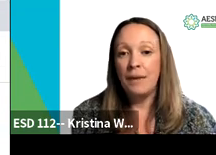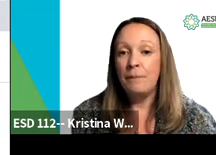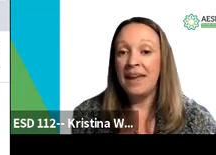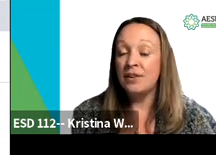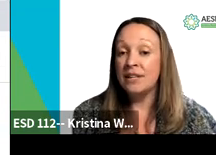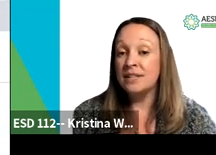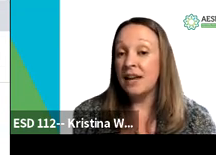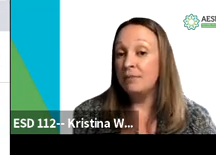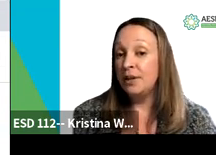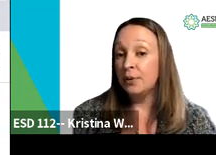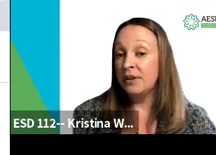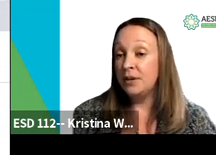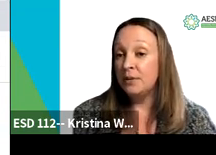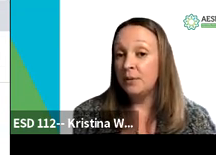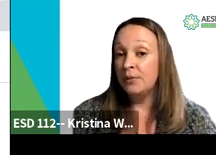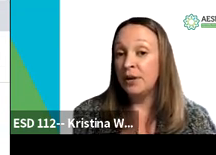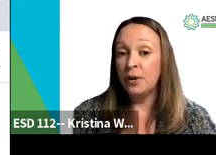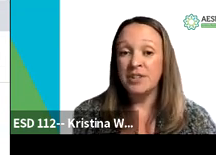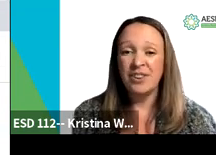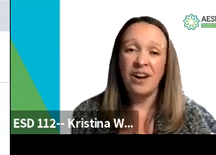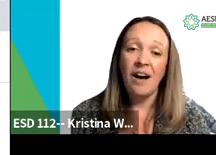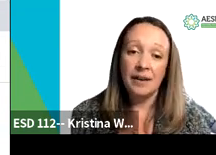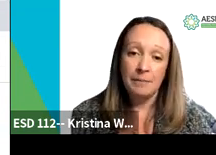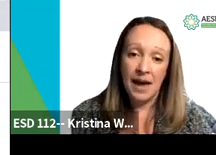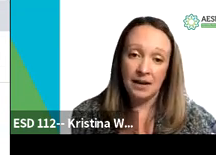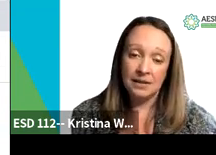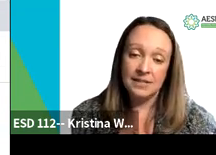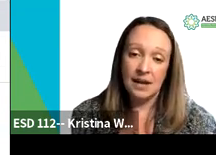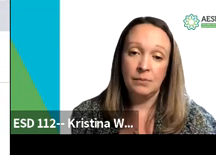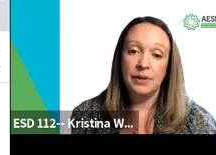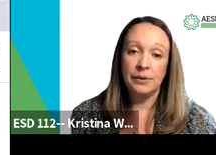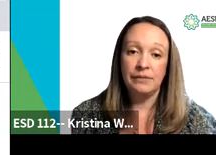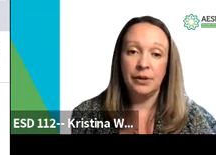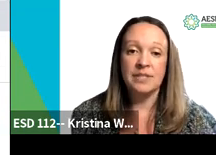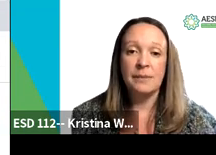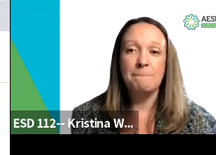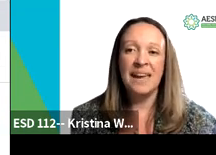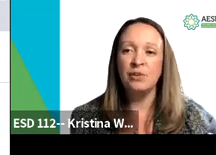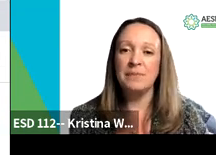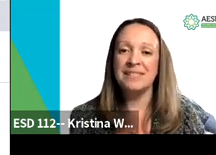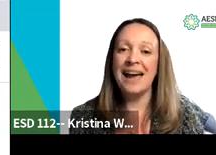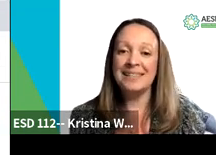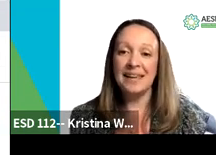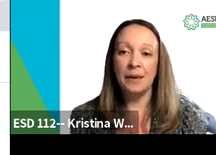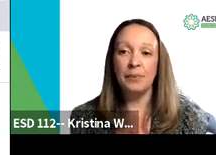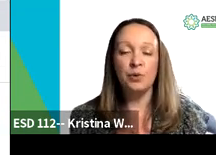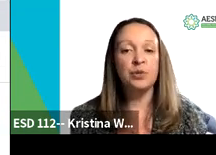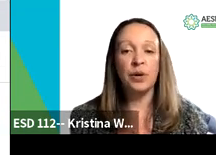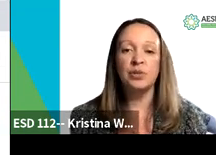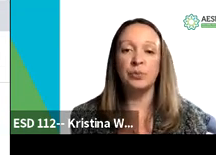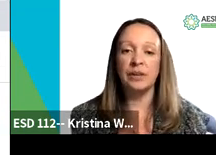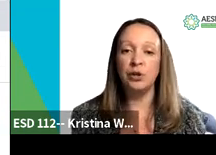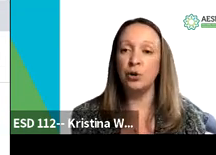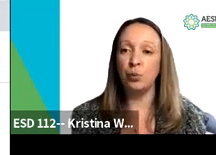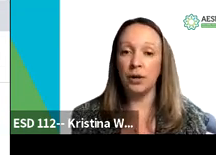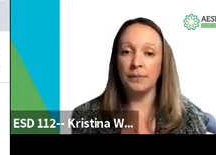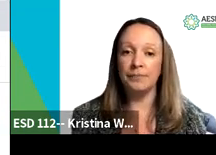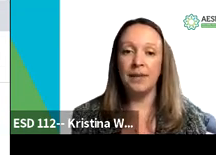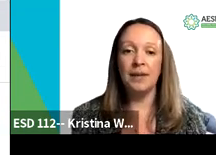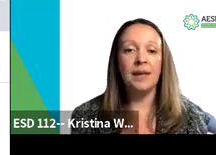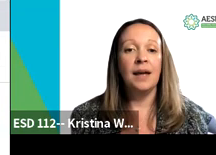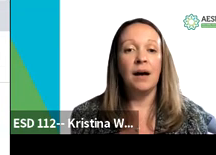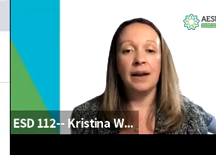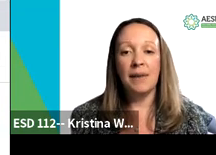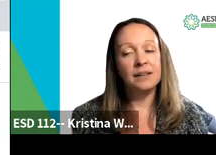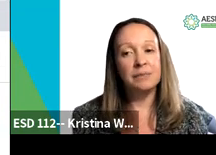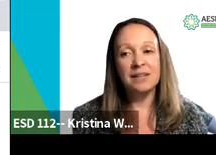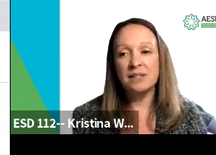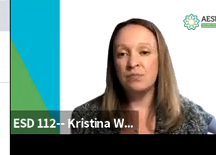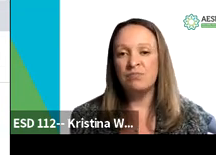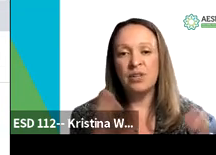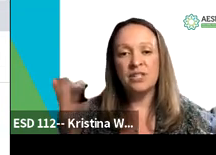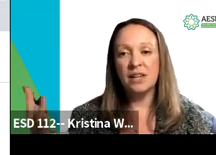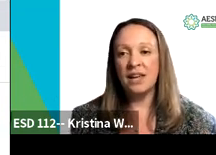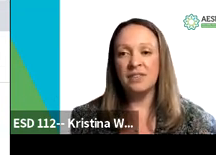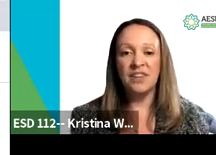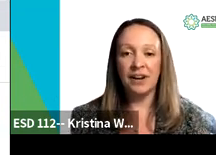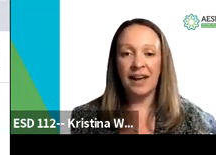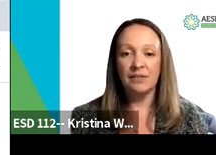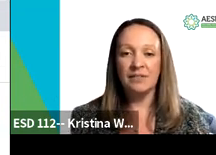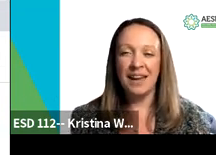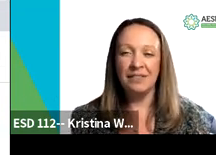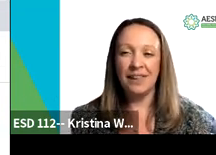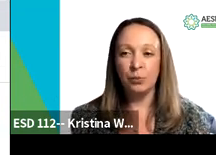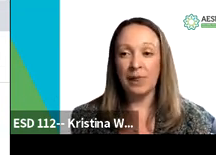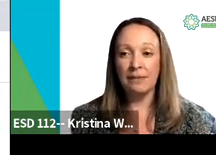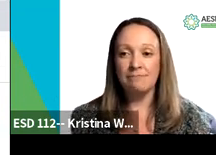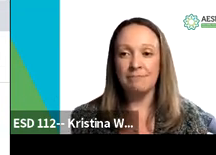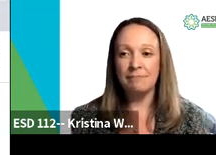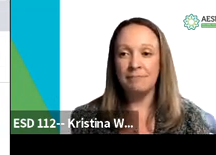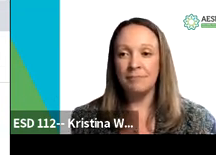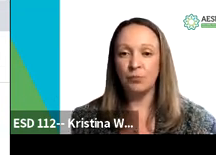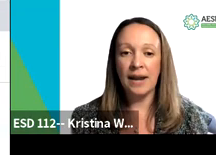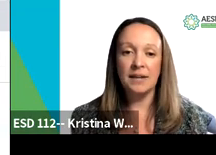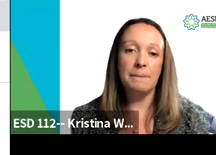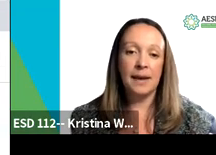ESD 112-- Kristina Wambold: manually assign peer review reviewers are automatically signed peer reviewers manually means I set up, who's going to review your work automatically means we just let canvas figure it out. Kind of like we're like random pic